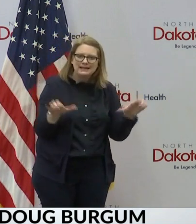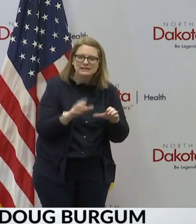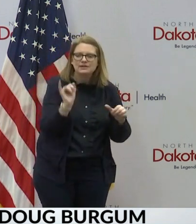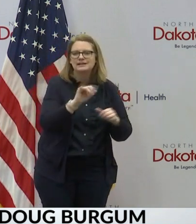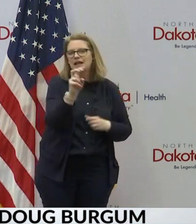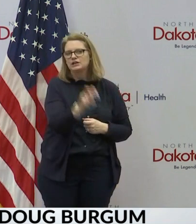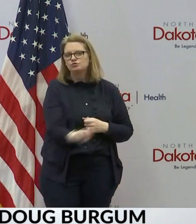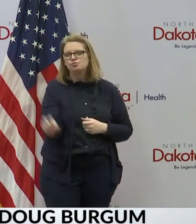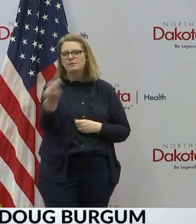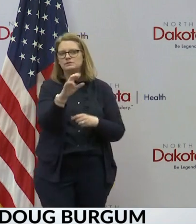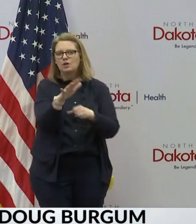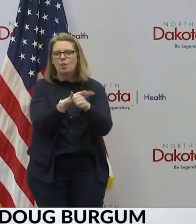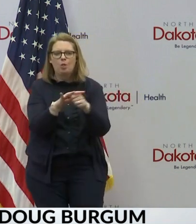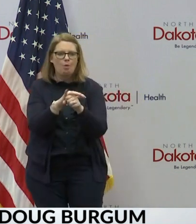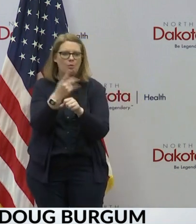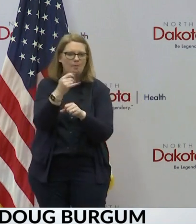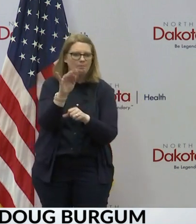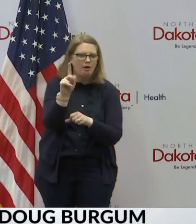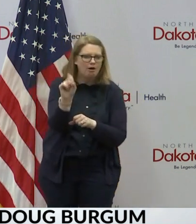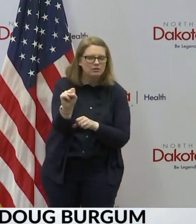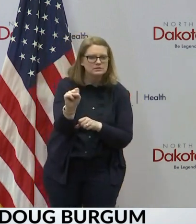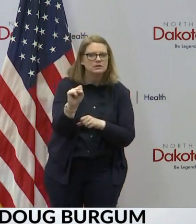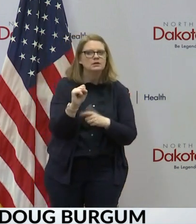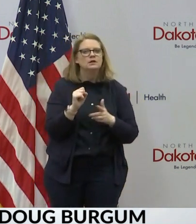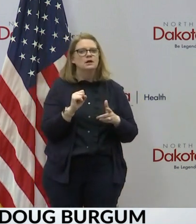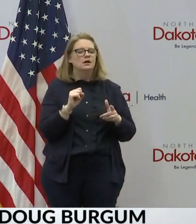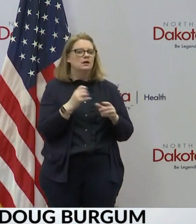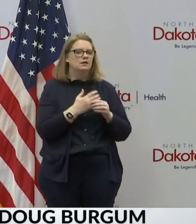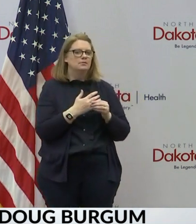THE UPDATED SCREENING PROGRAMS